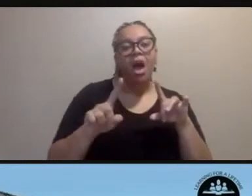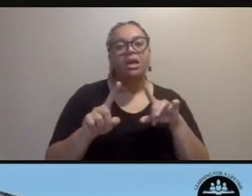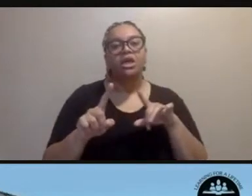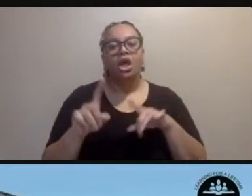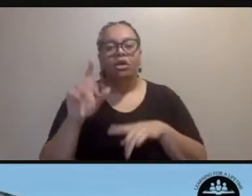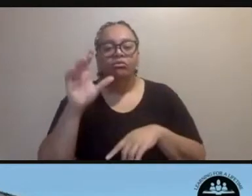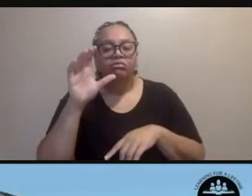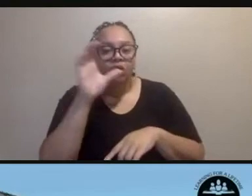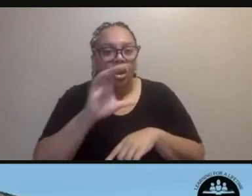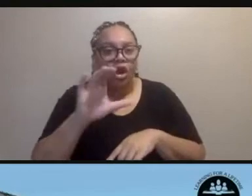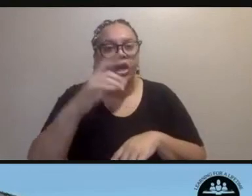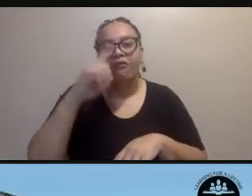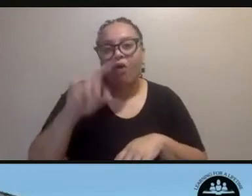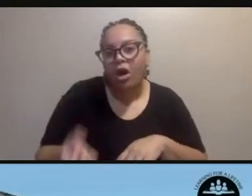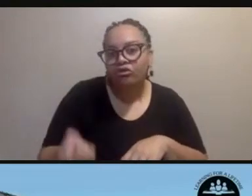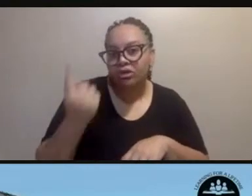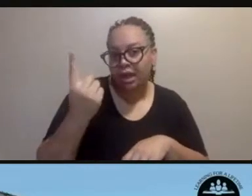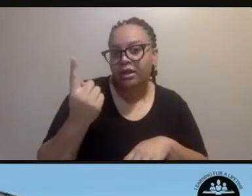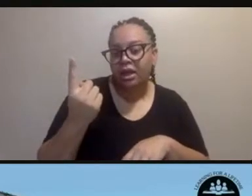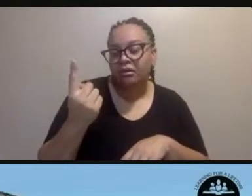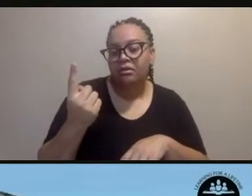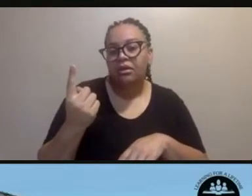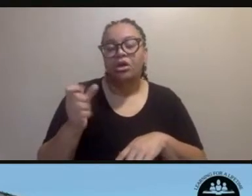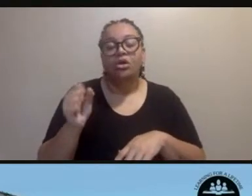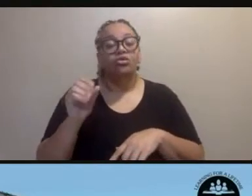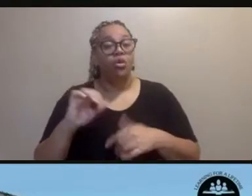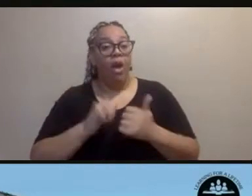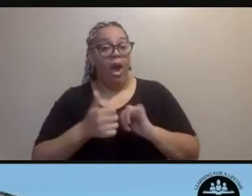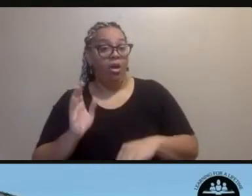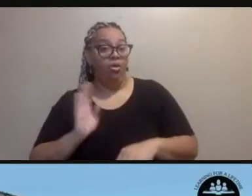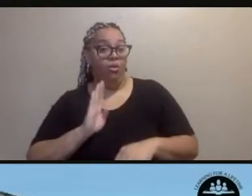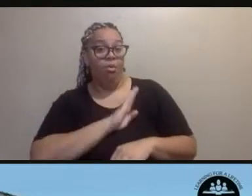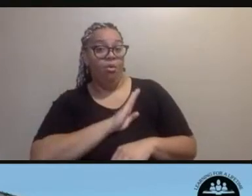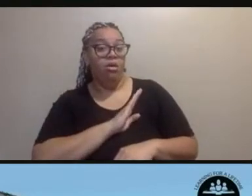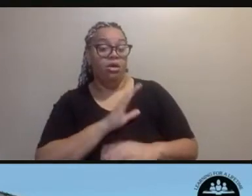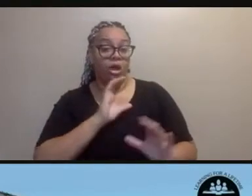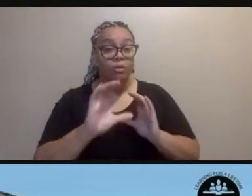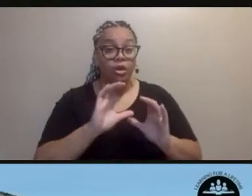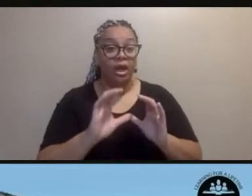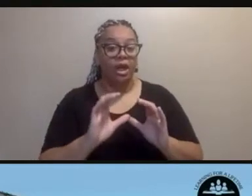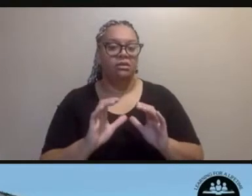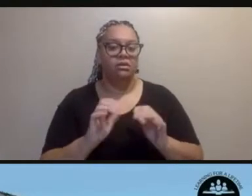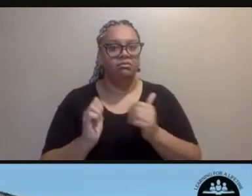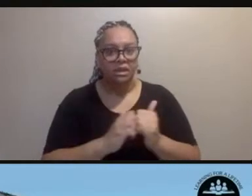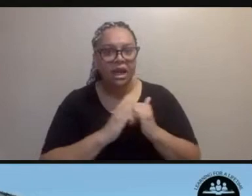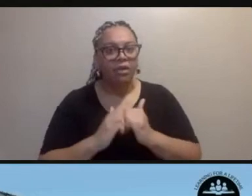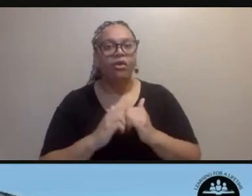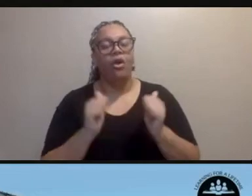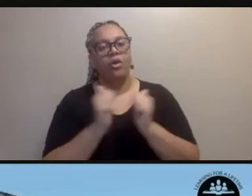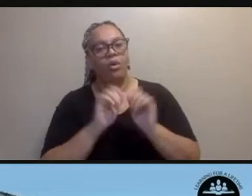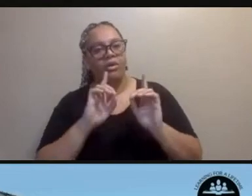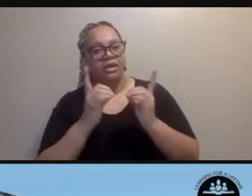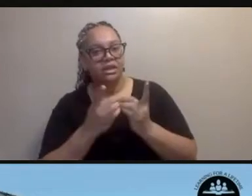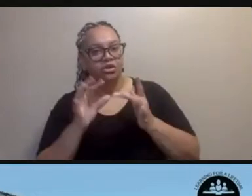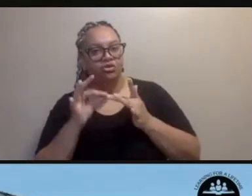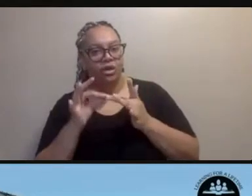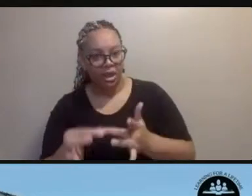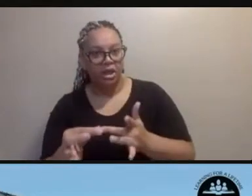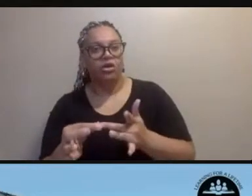THE THINGS WE SAY OR THAT ARE CONSISTENT BUT IT'S ABOUT SEEKING TO UNDERSTAND.